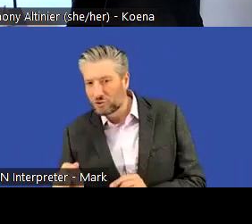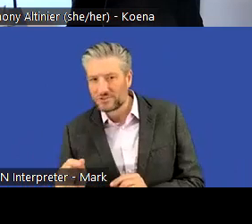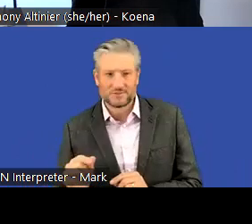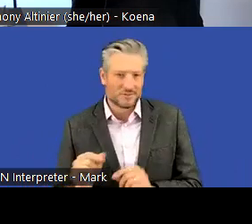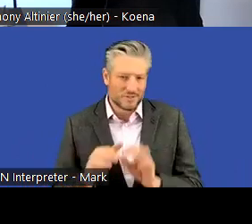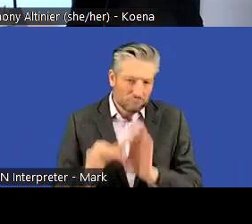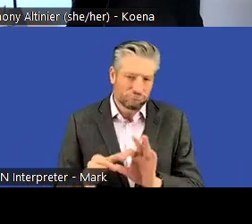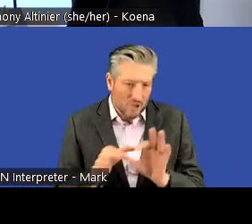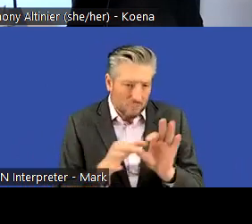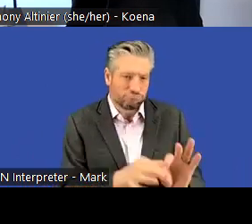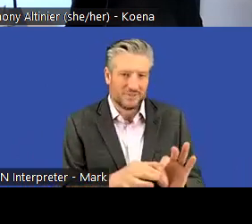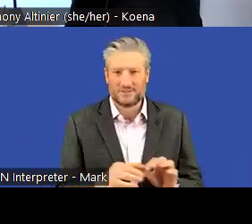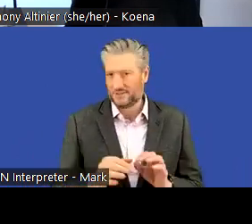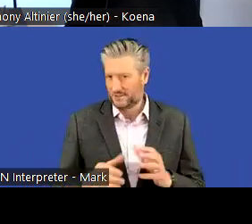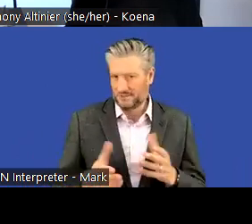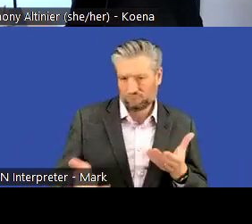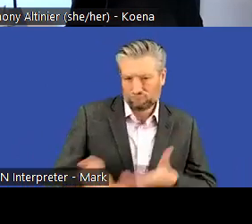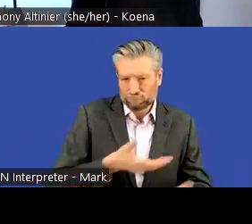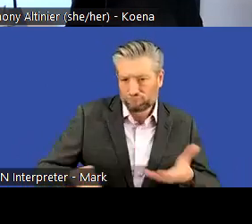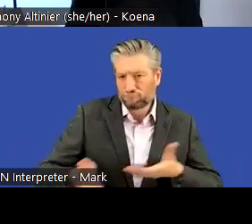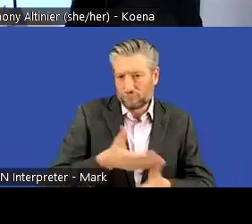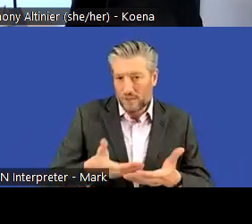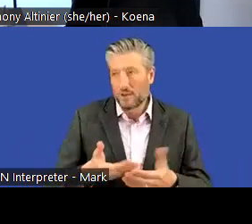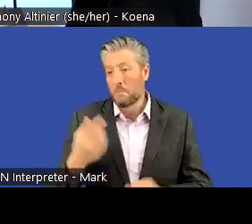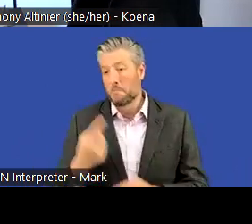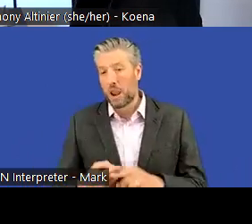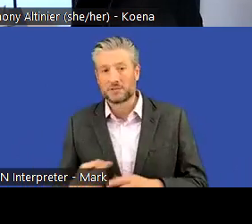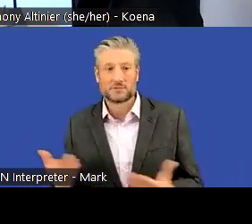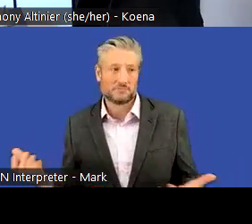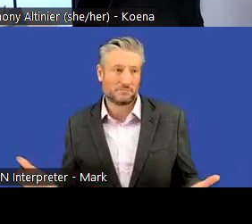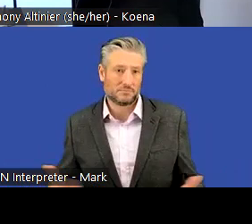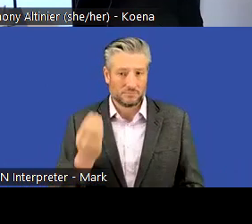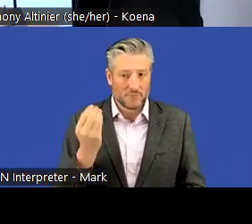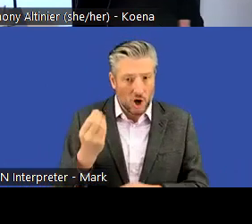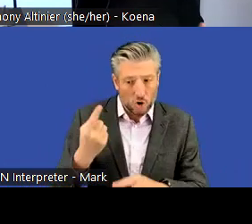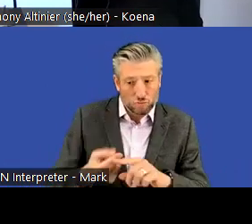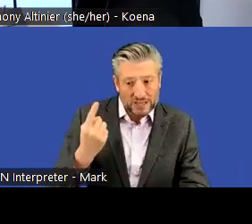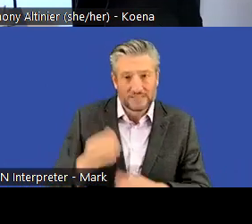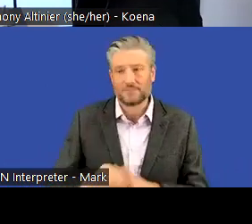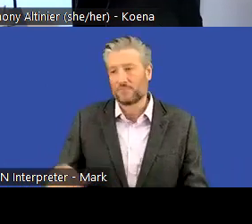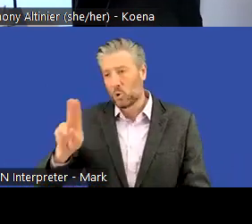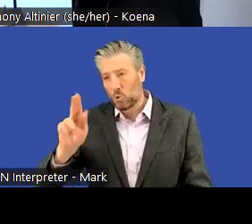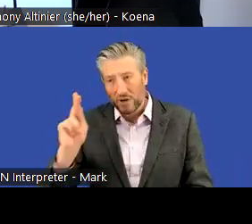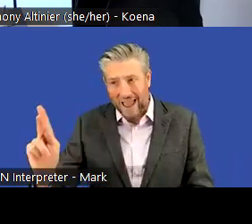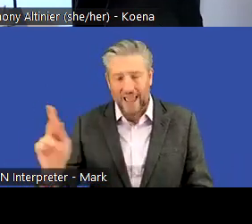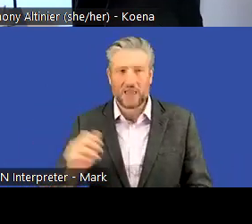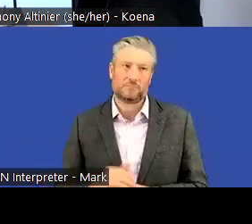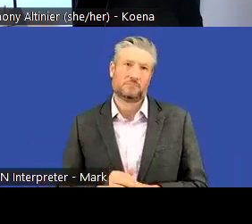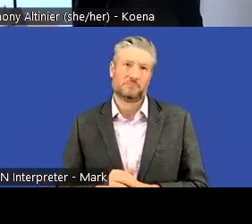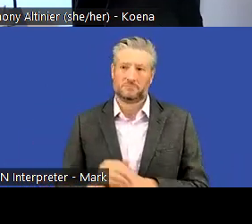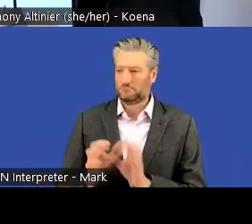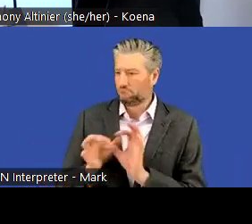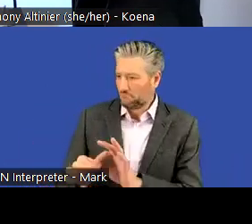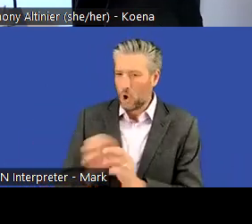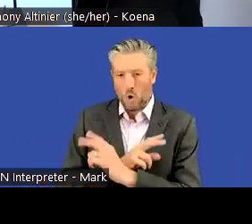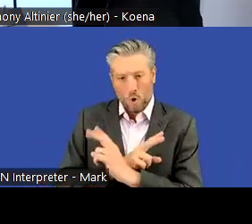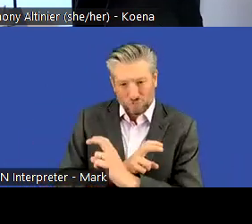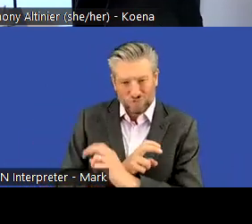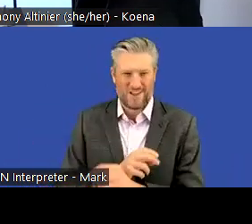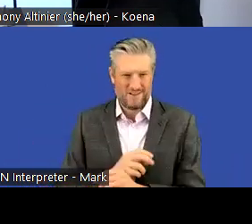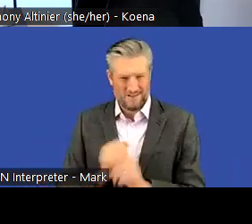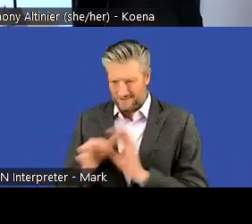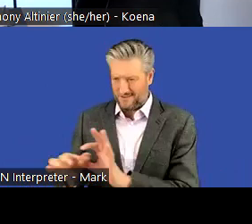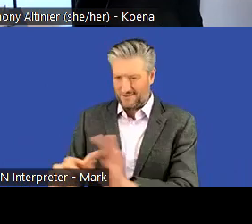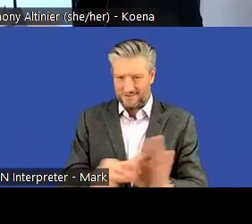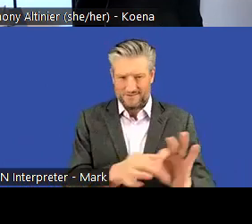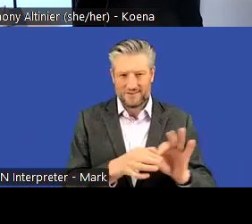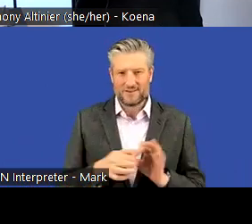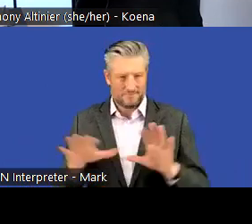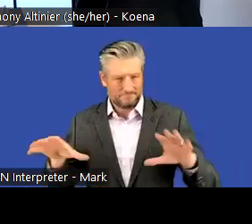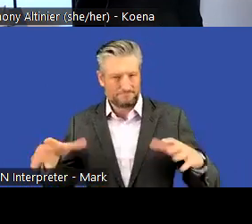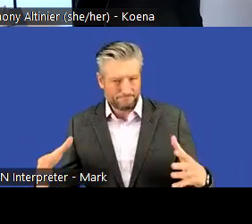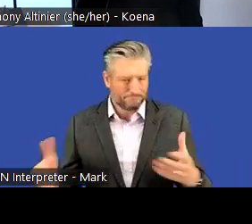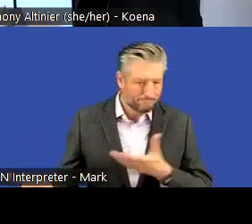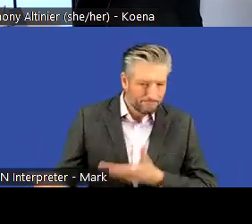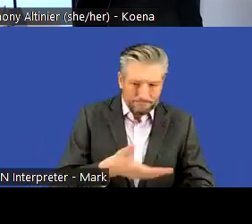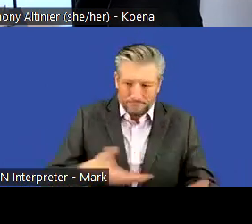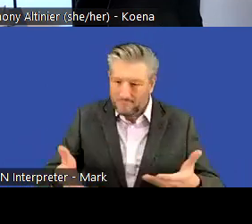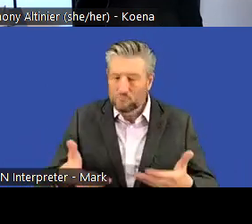It's interesting to see what is happening in France